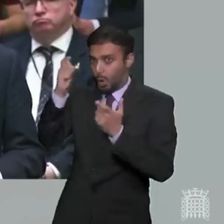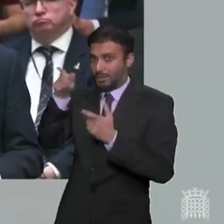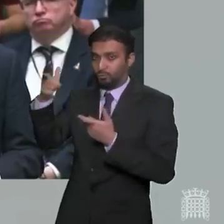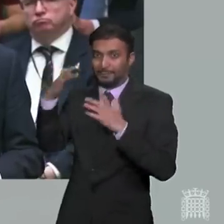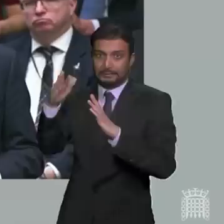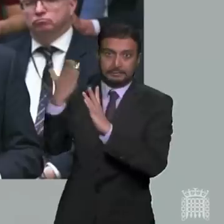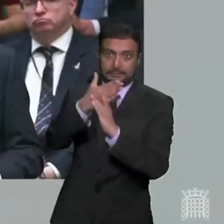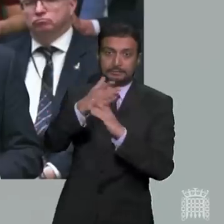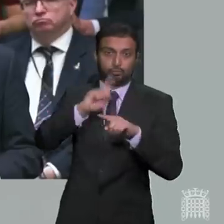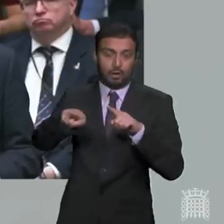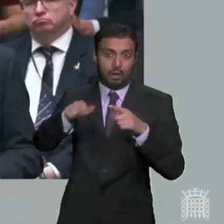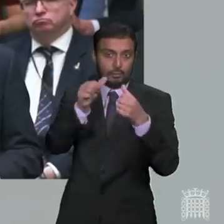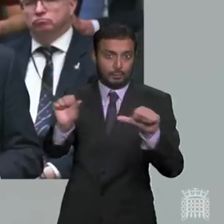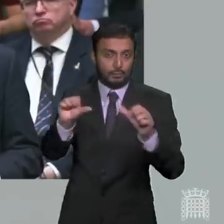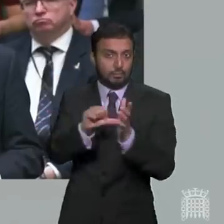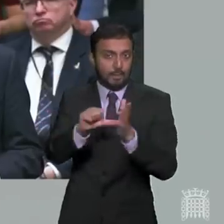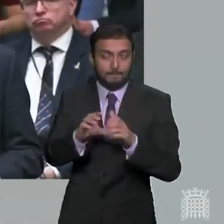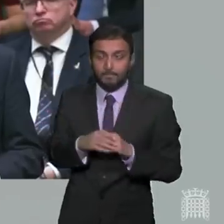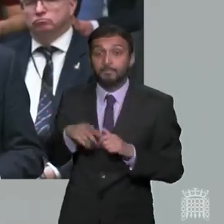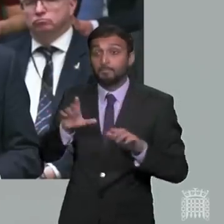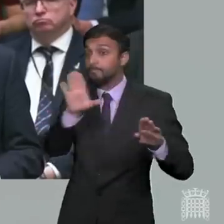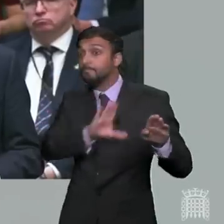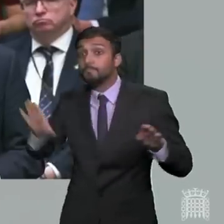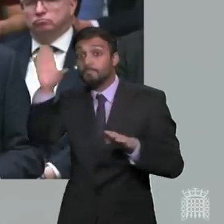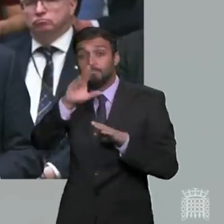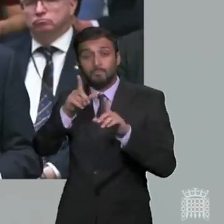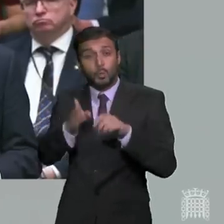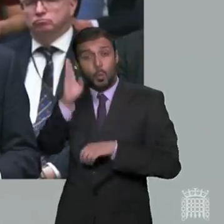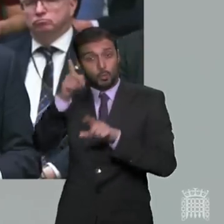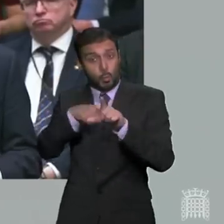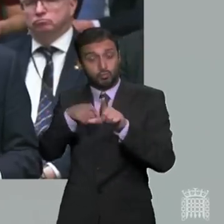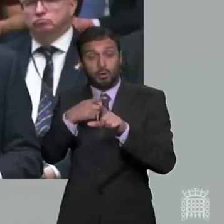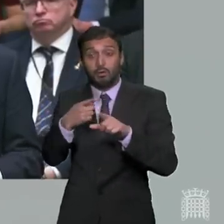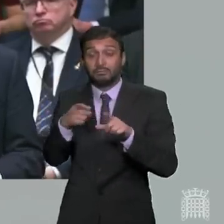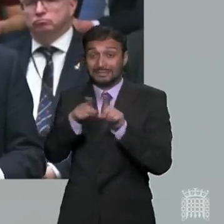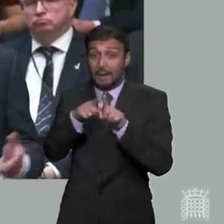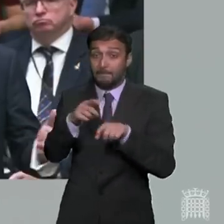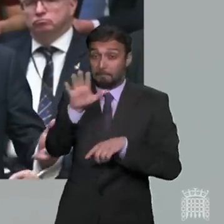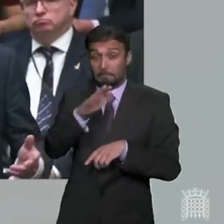Additionally, across North Yorkshire around 80 other bus services are now under threat. Can my right hon.